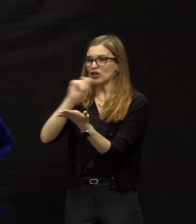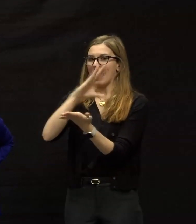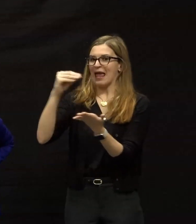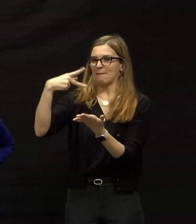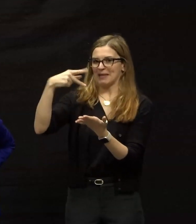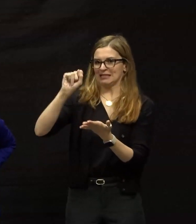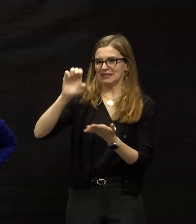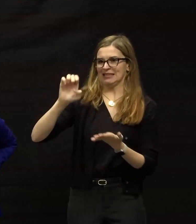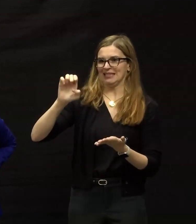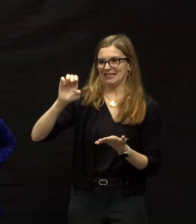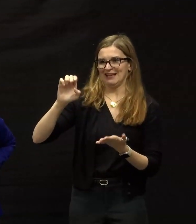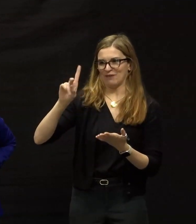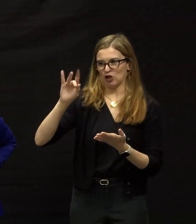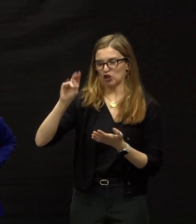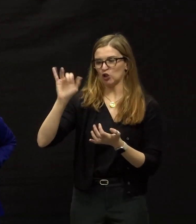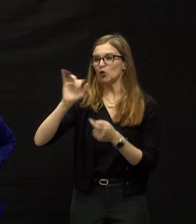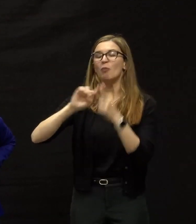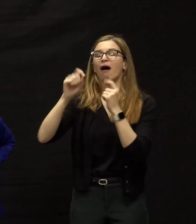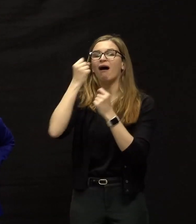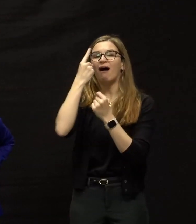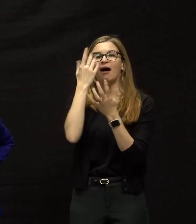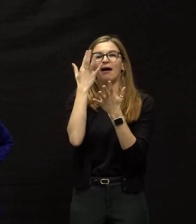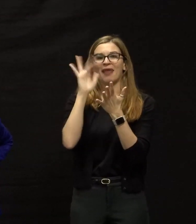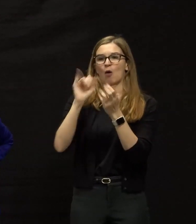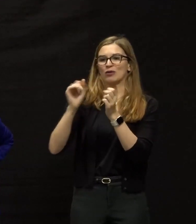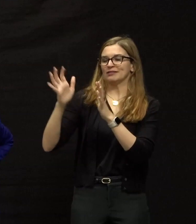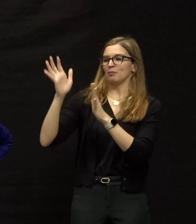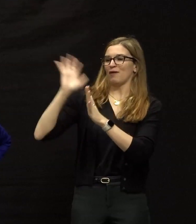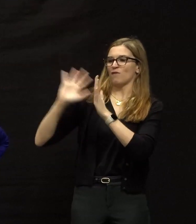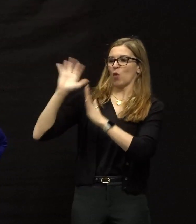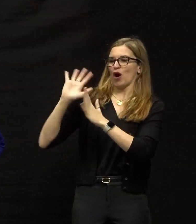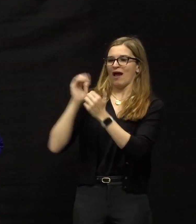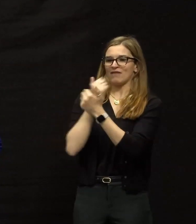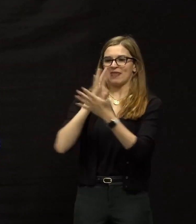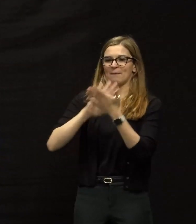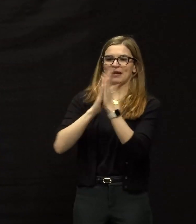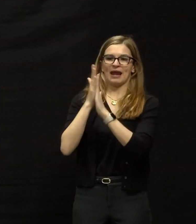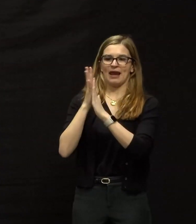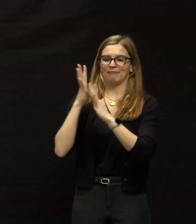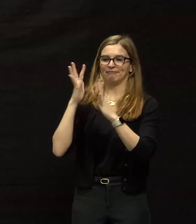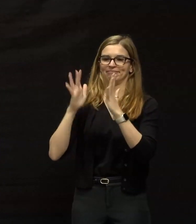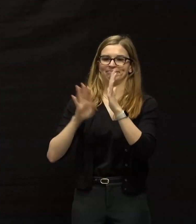They also have an ASL and a PSE, Pidgin Signed English version.